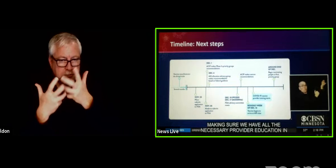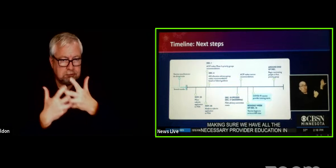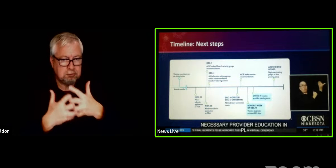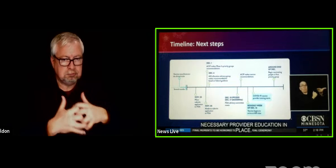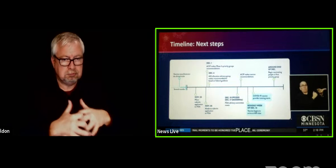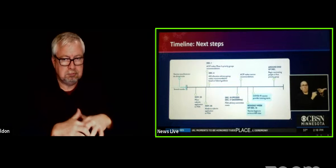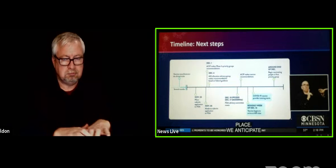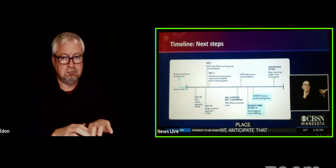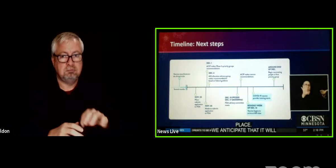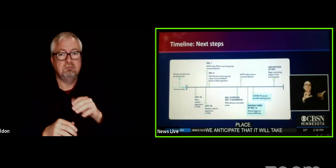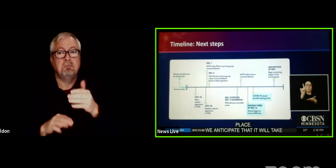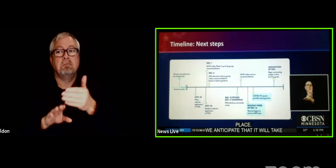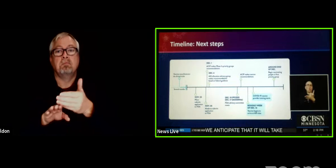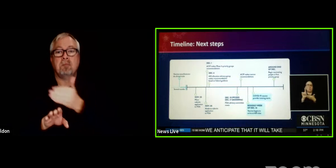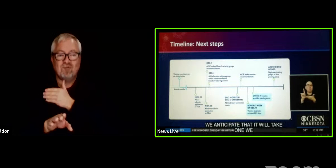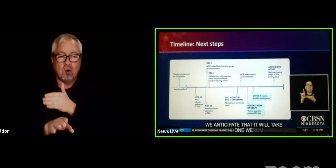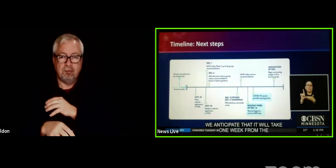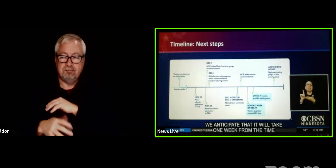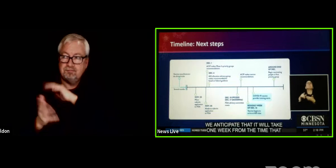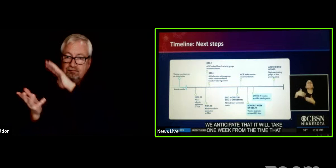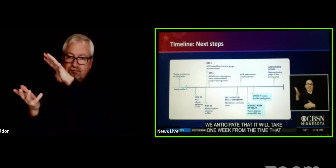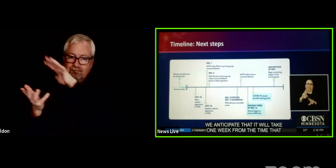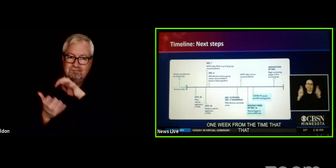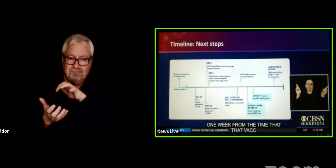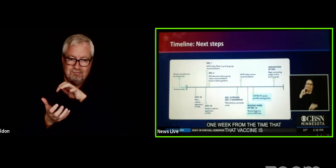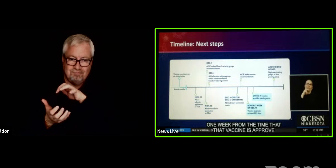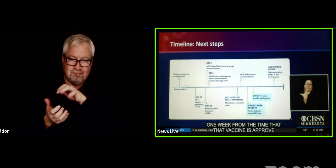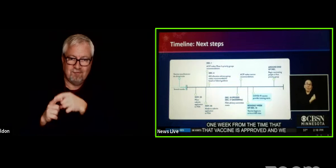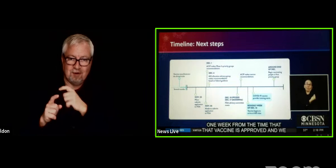IT, BUT THIS JUST GIVES YOU A SINCE OF, YOU KNOW, THOSE